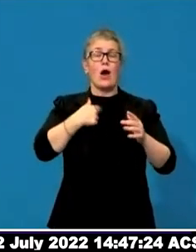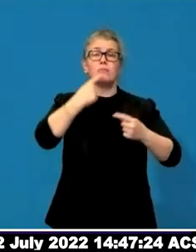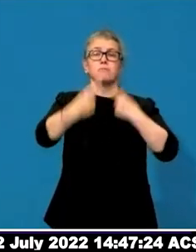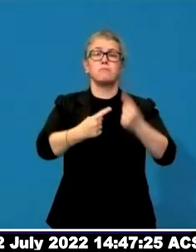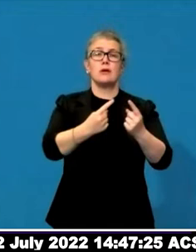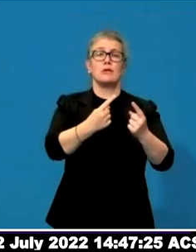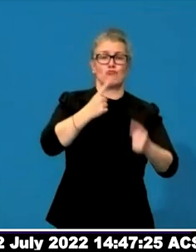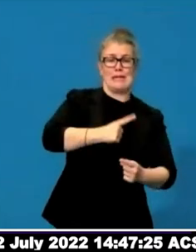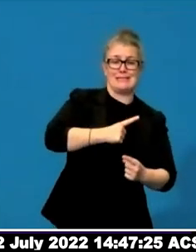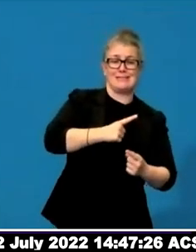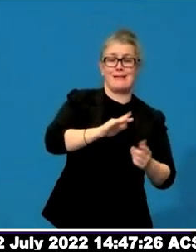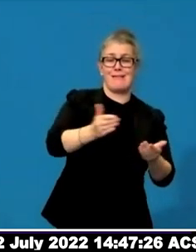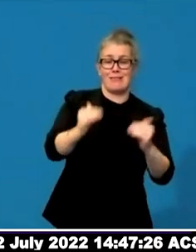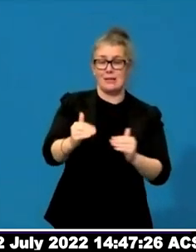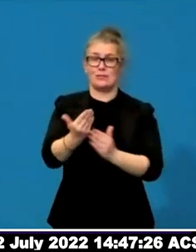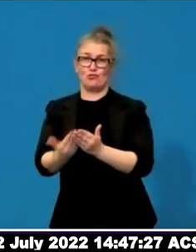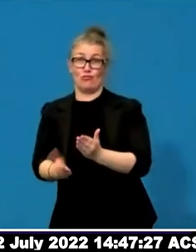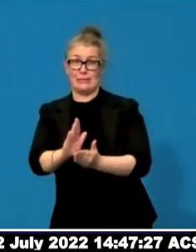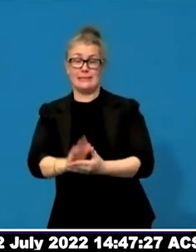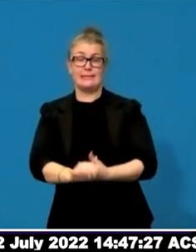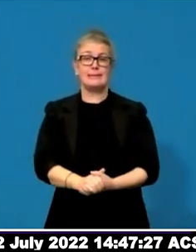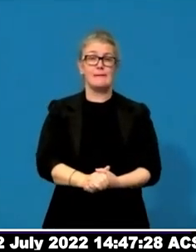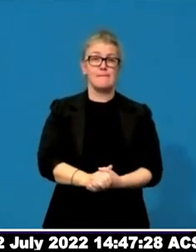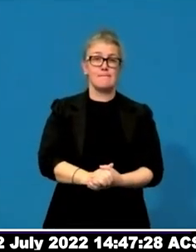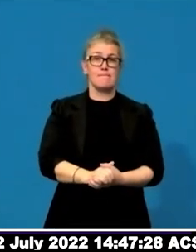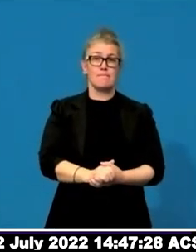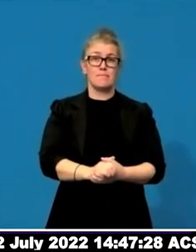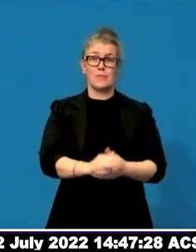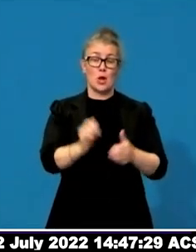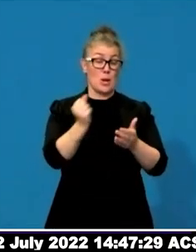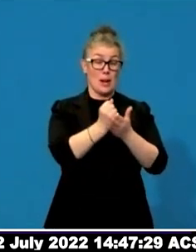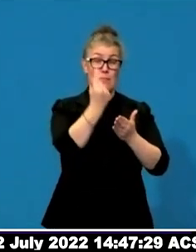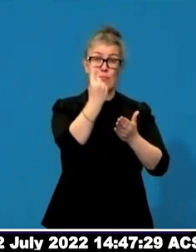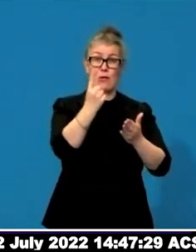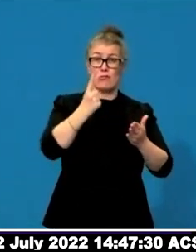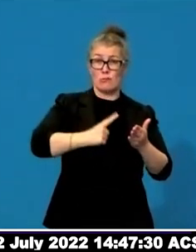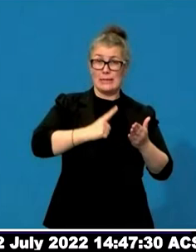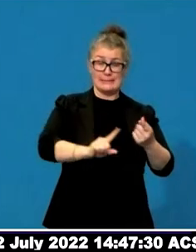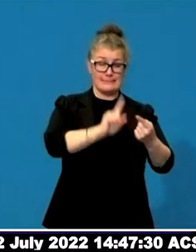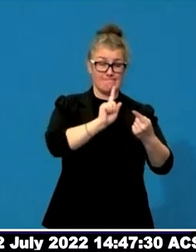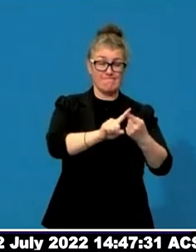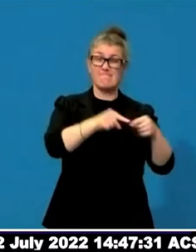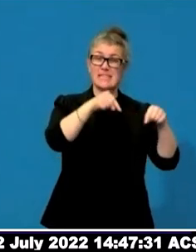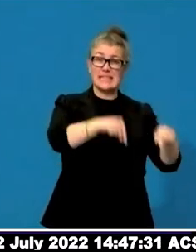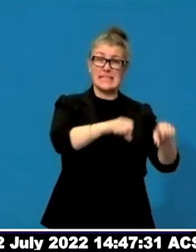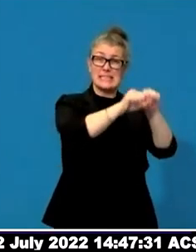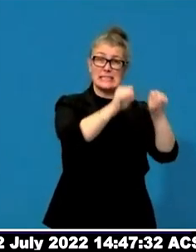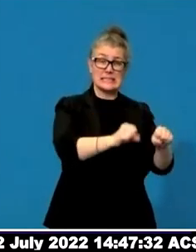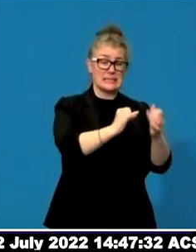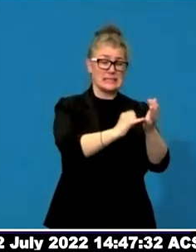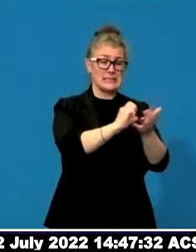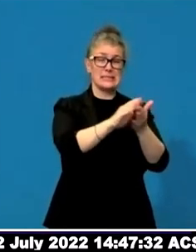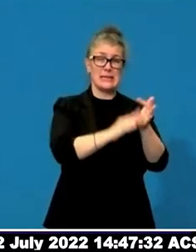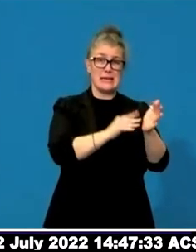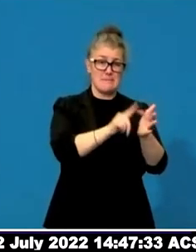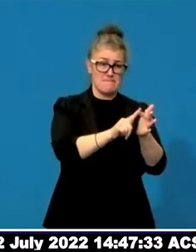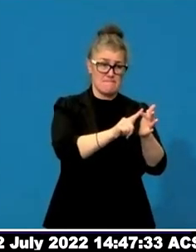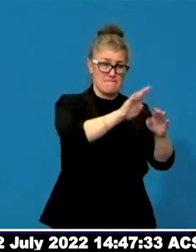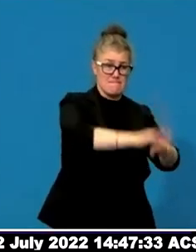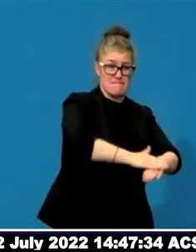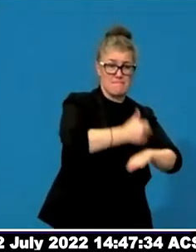So the main reason is this scheme was bought in to create change.